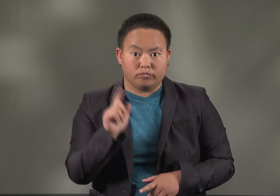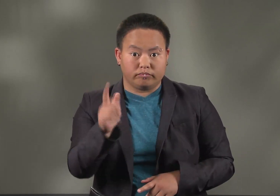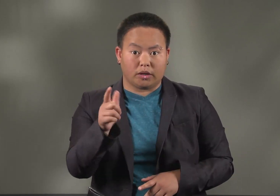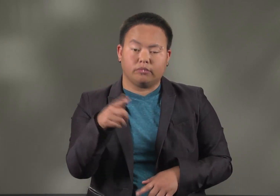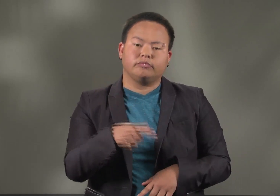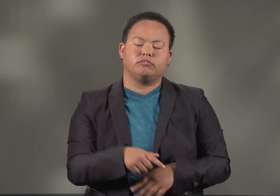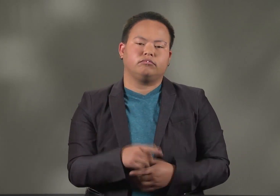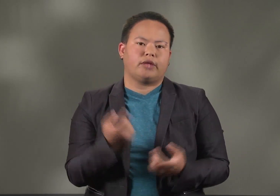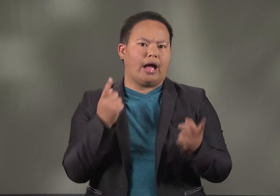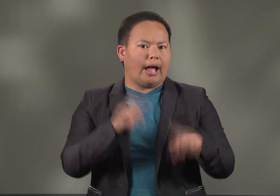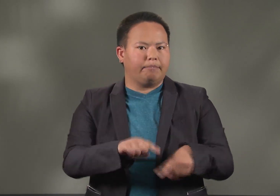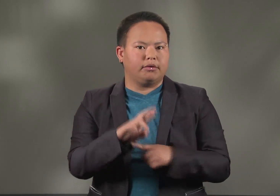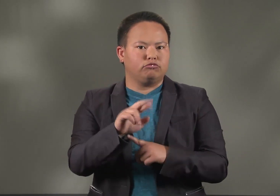It turned out it was rape.